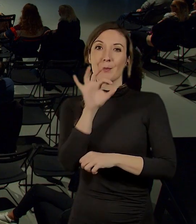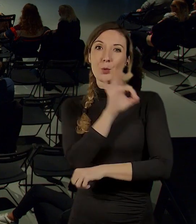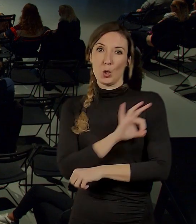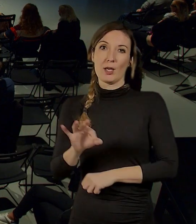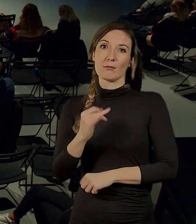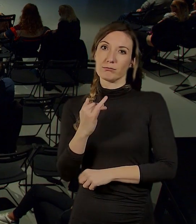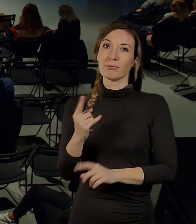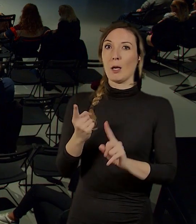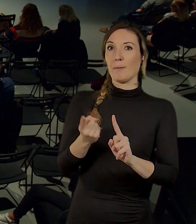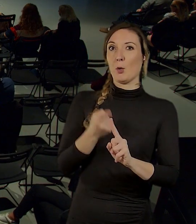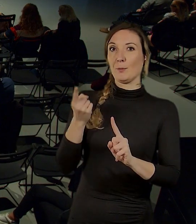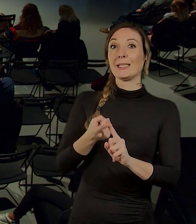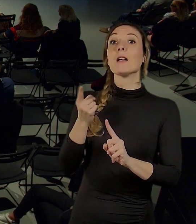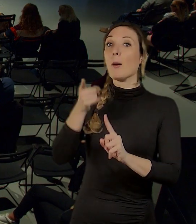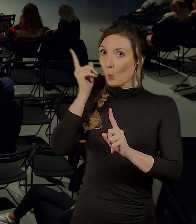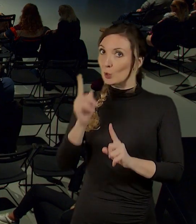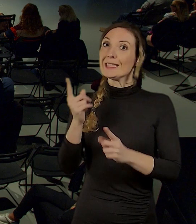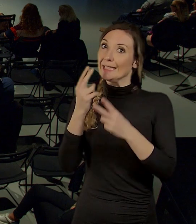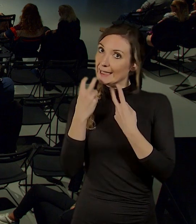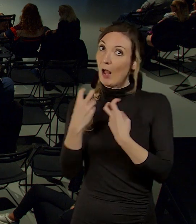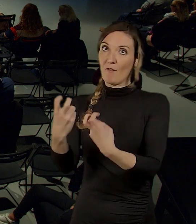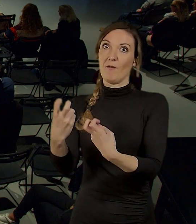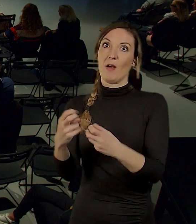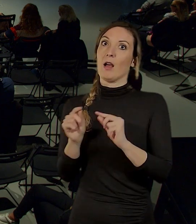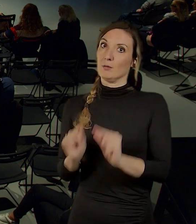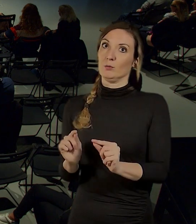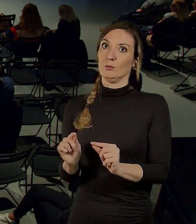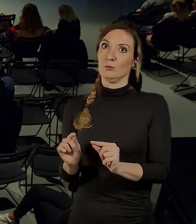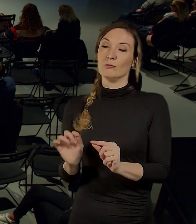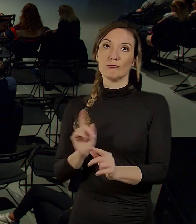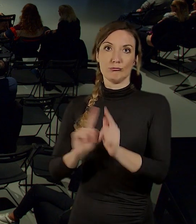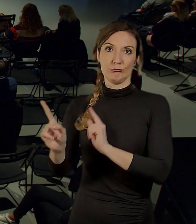where parking spaces are also placed for the public, for visitors